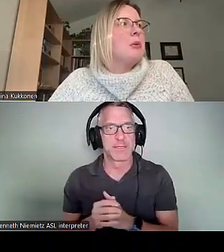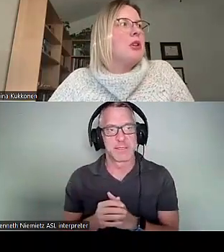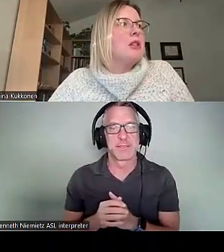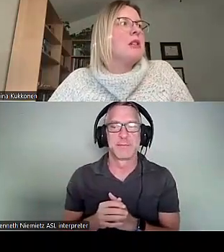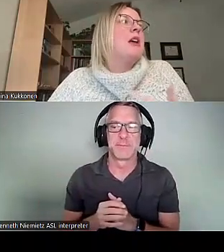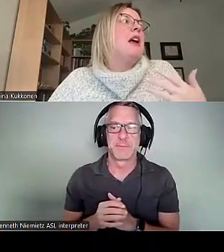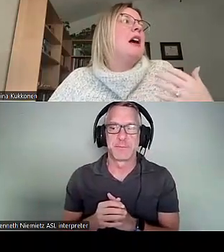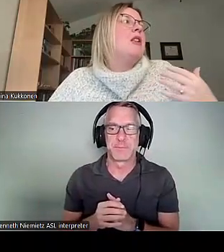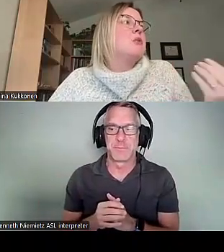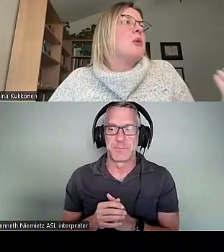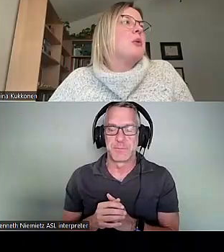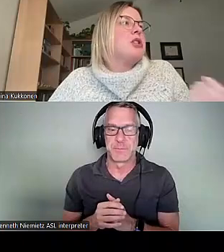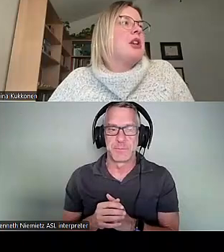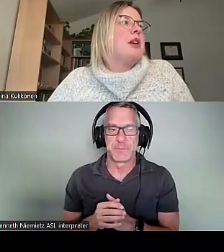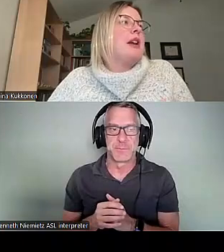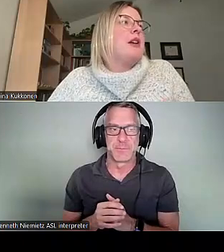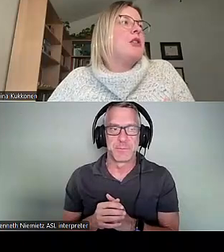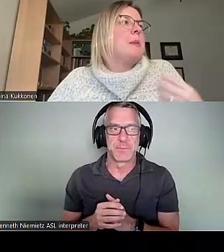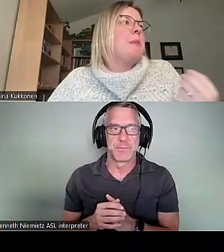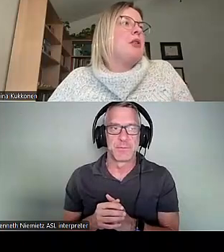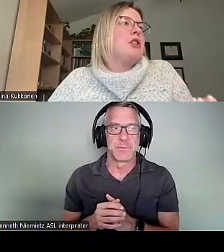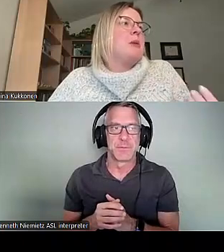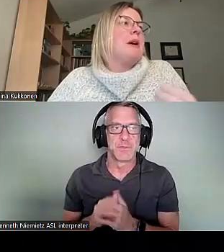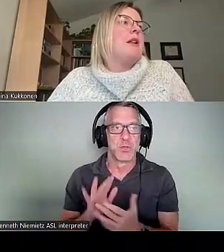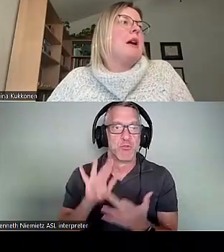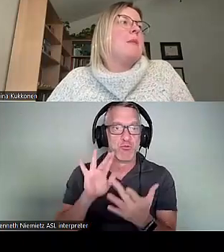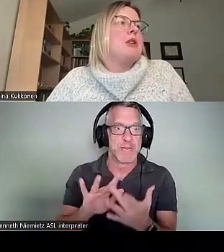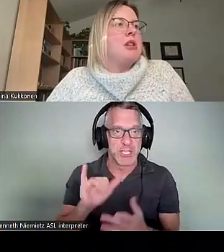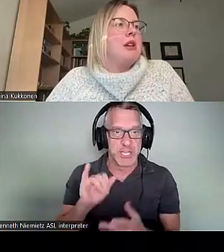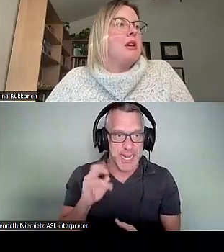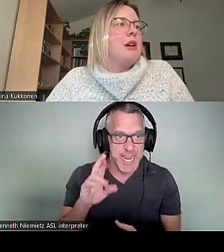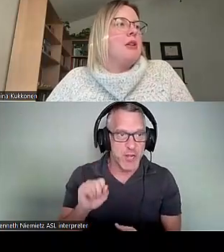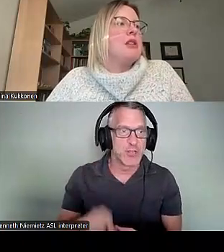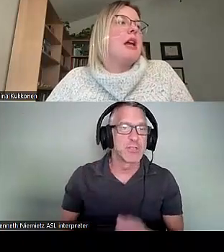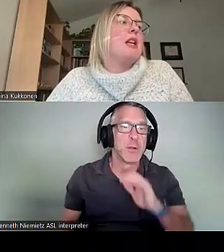this project. And those were reach indicators, partnership and collaboration indicators and